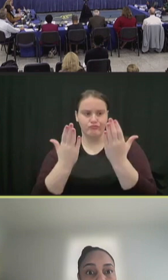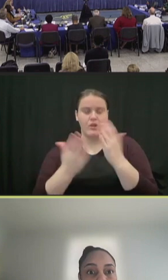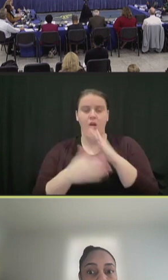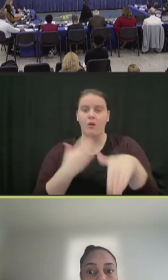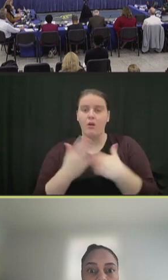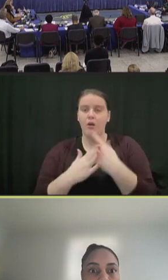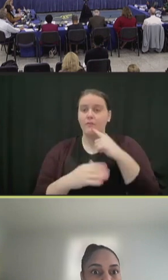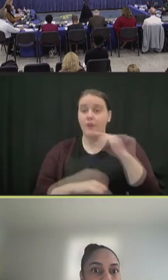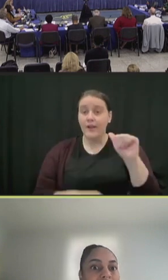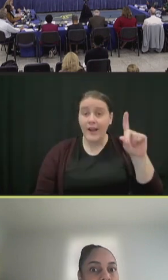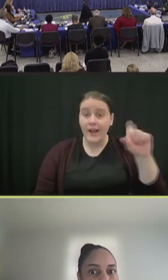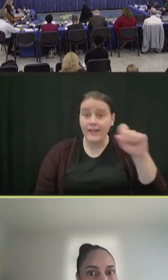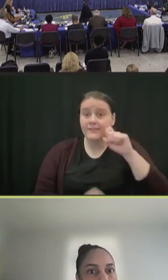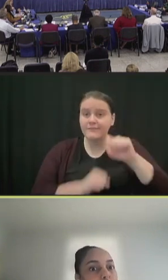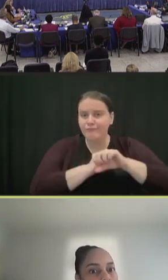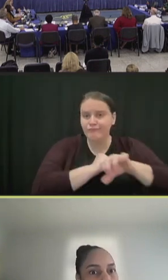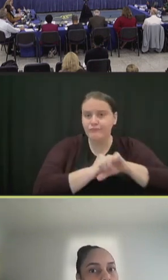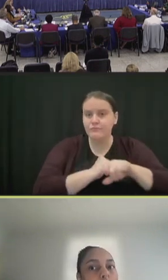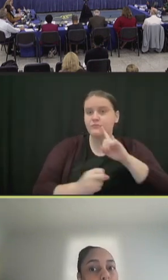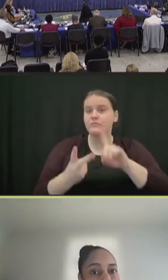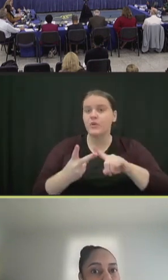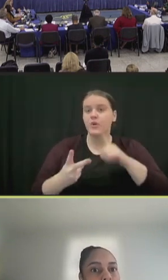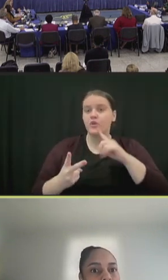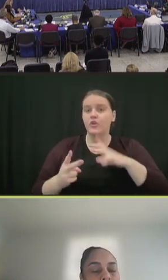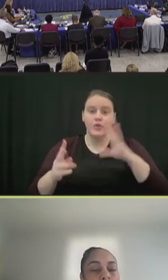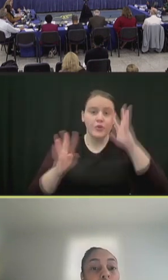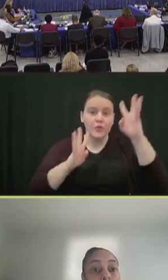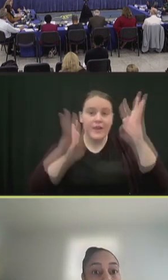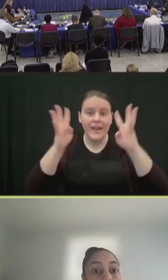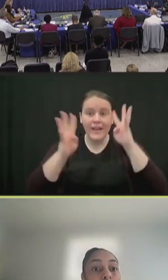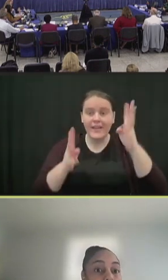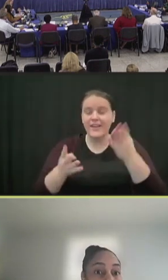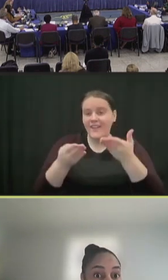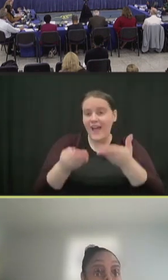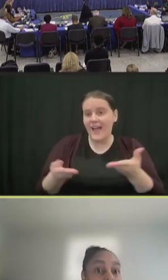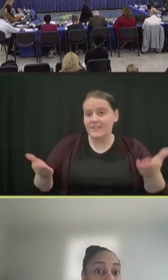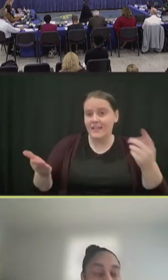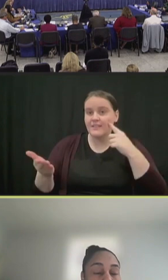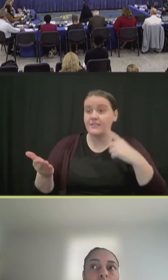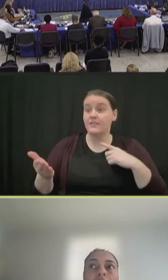website. And as I mentioned, next week, we're going to roll out new ones for COVID and flu,